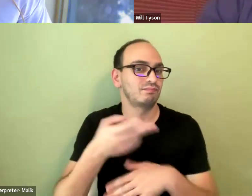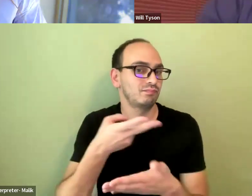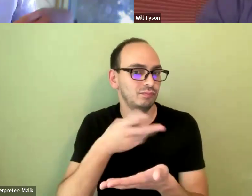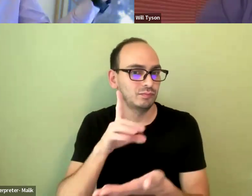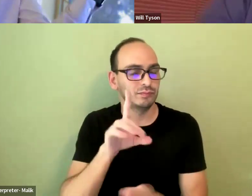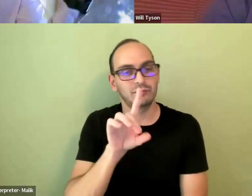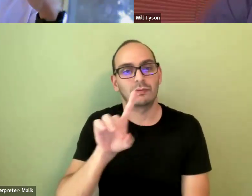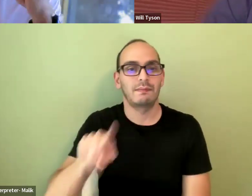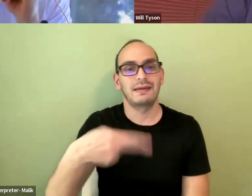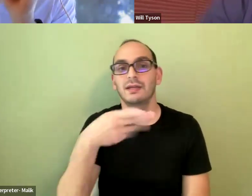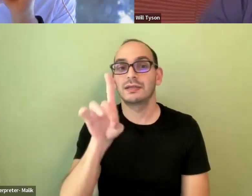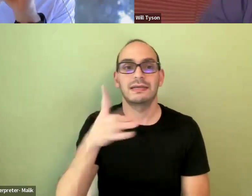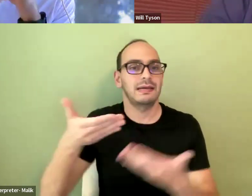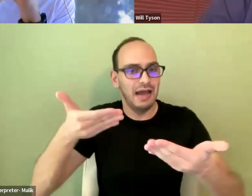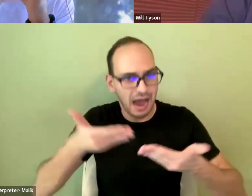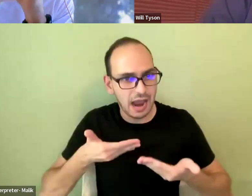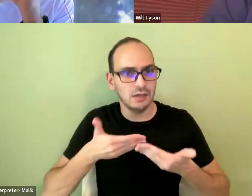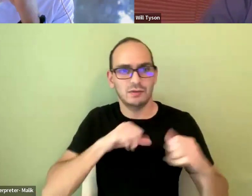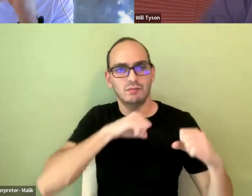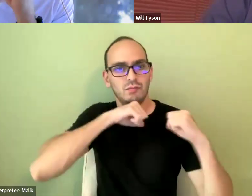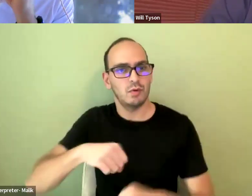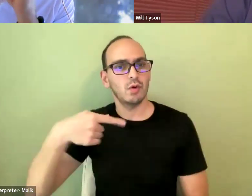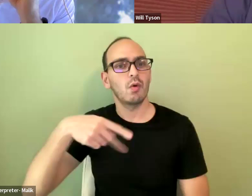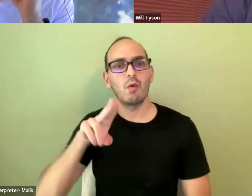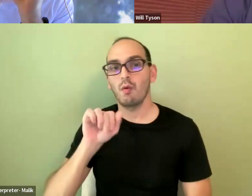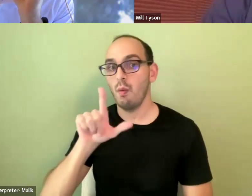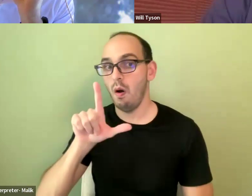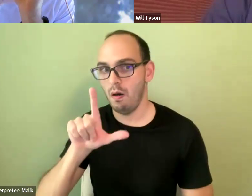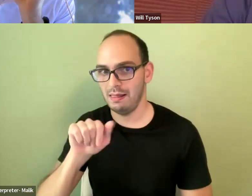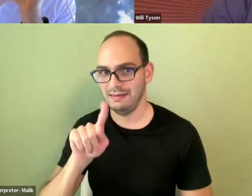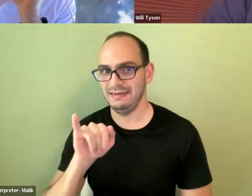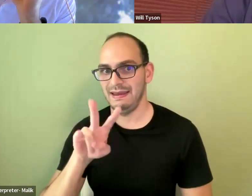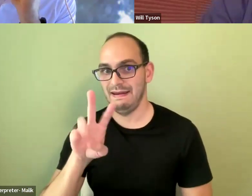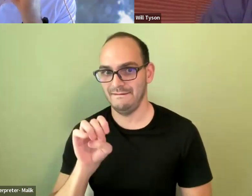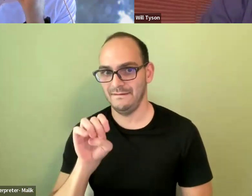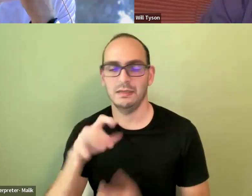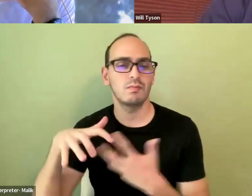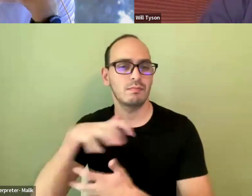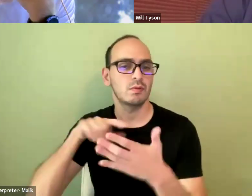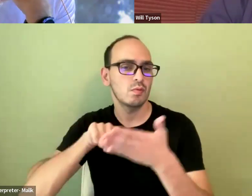department that is heavily qualitative. And also work in mixed methods research him so I picked up a